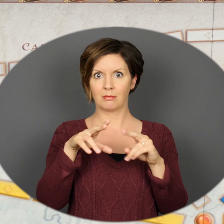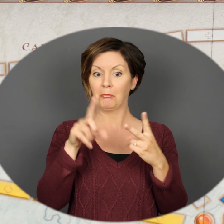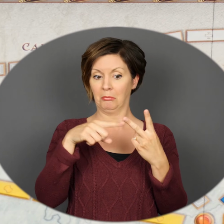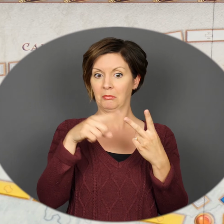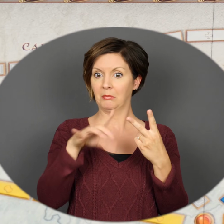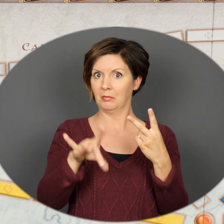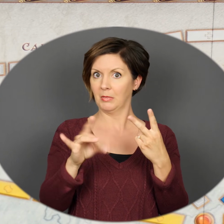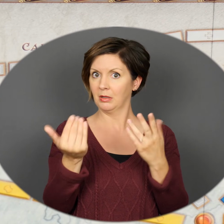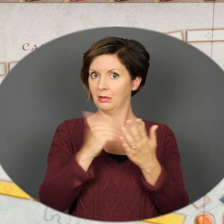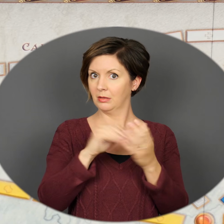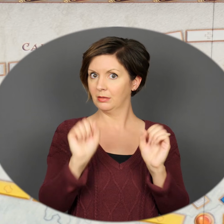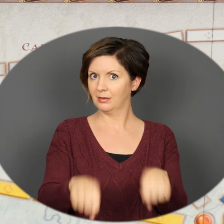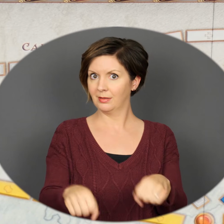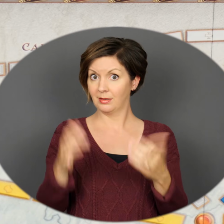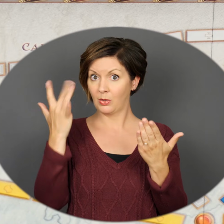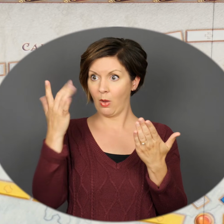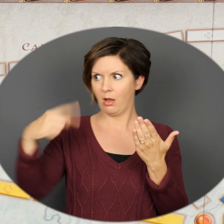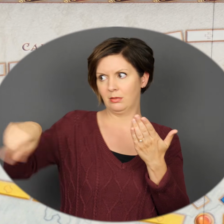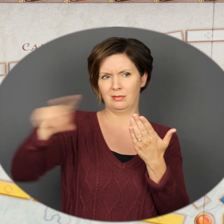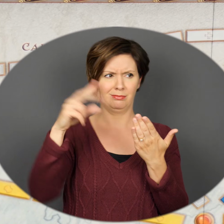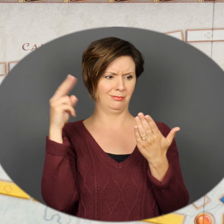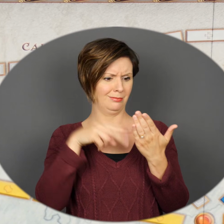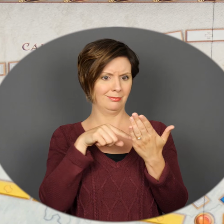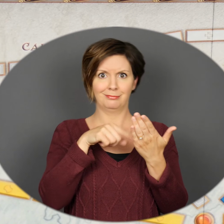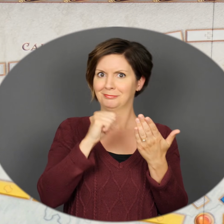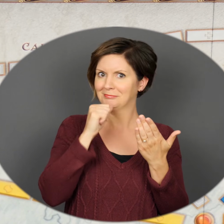no one actually saw what you collected. During the game,